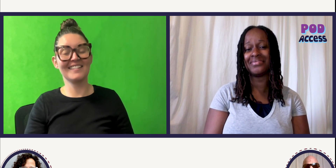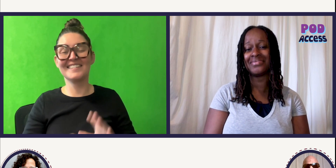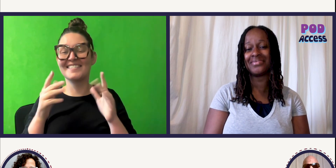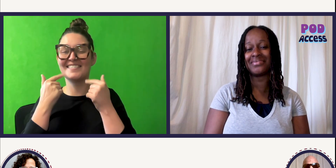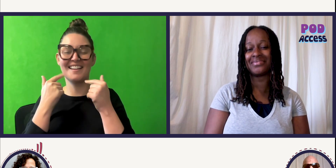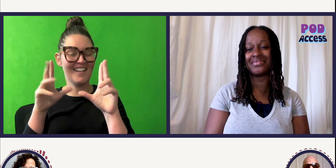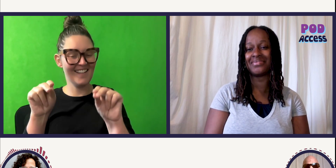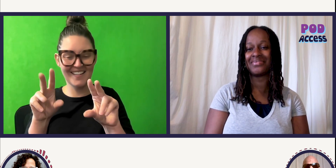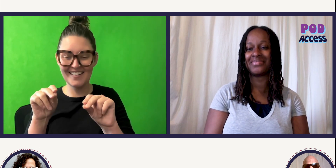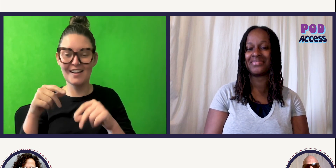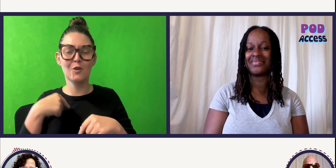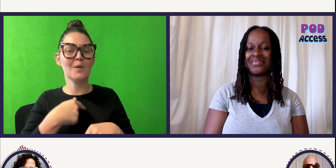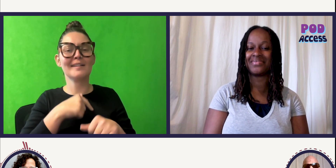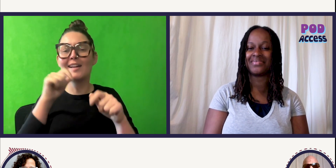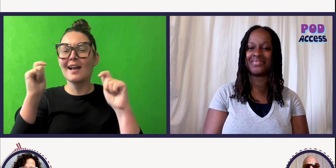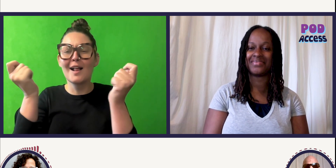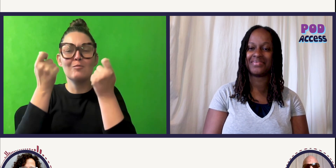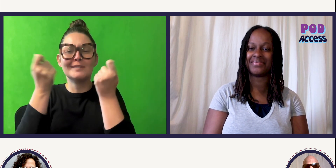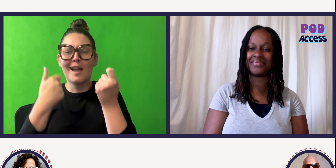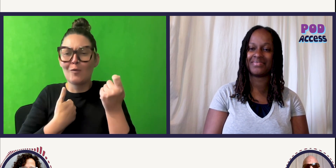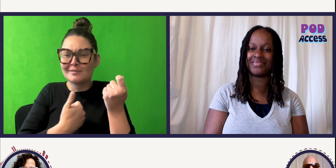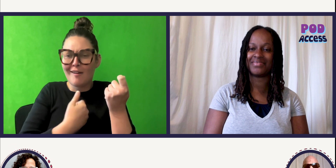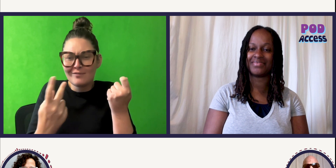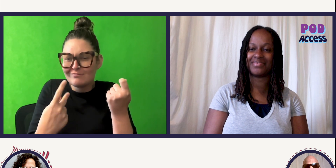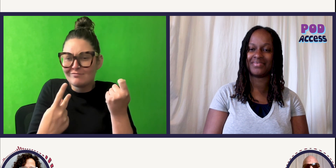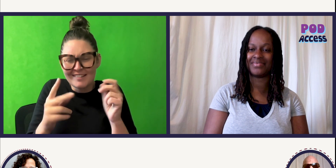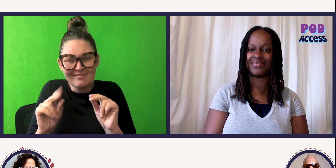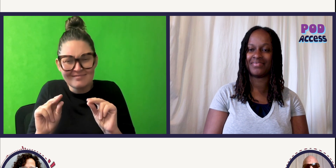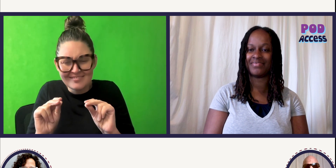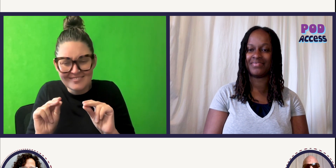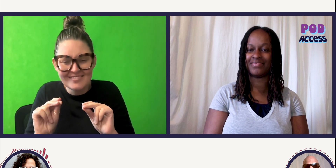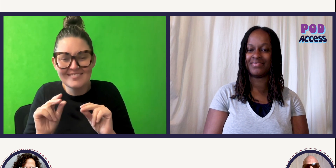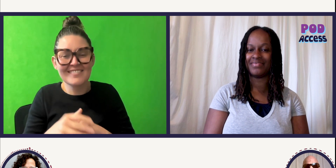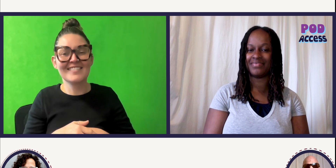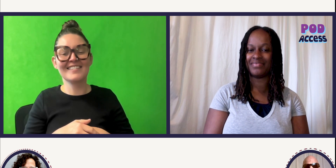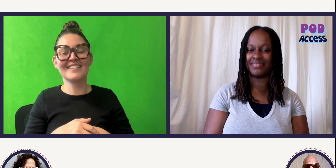No! We're not celebrating ourselves as in this POD Access podcast.